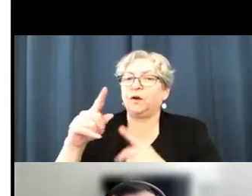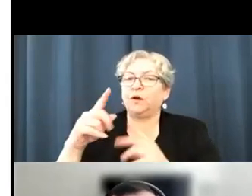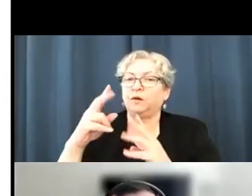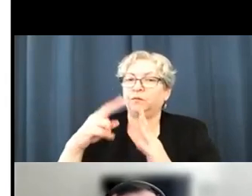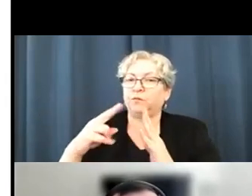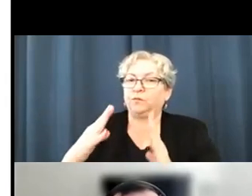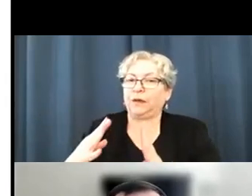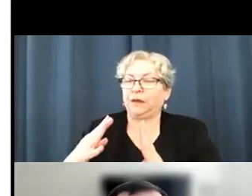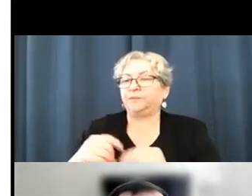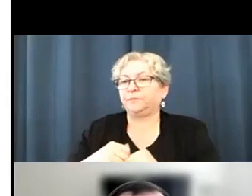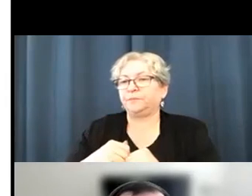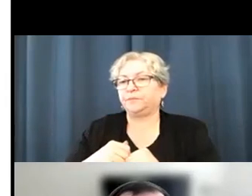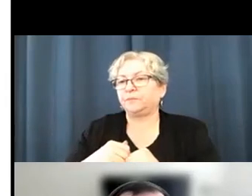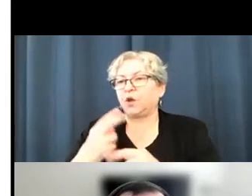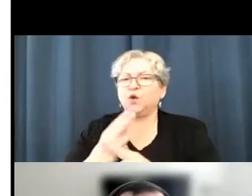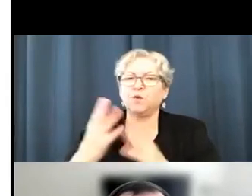So, as you can see on this slide,